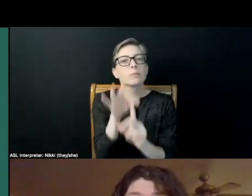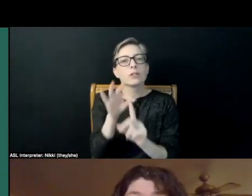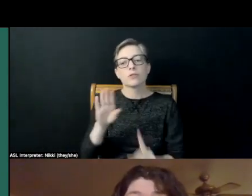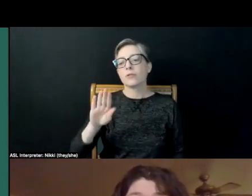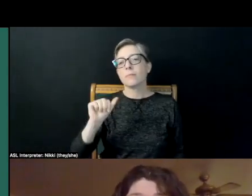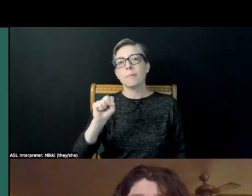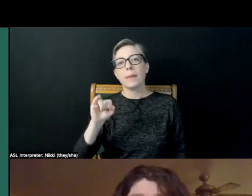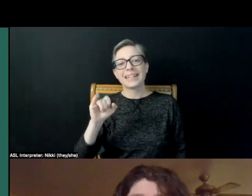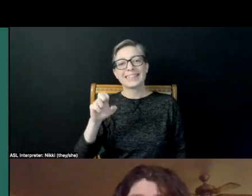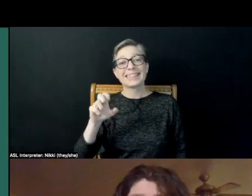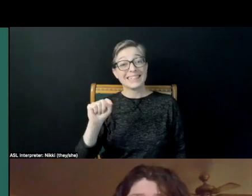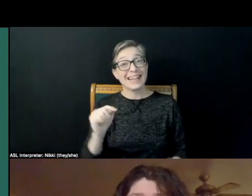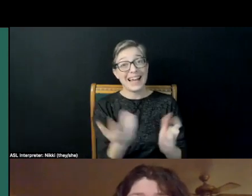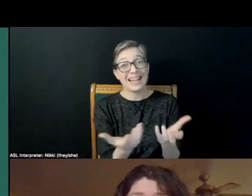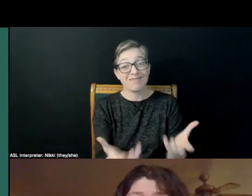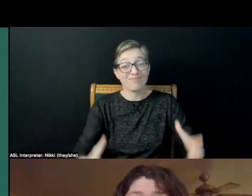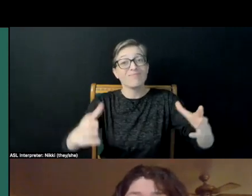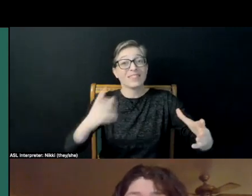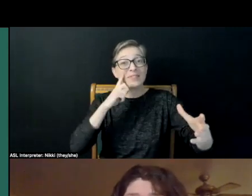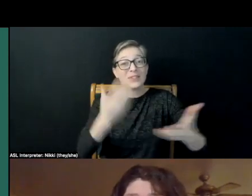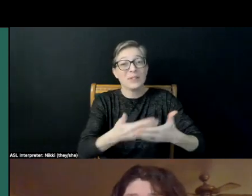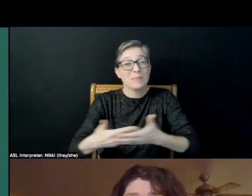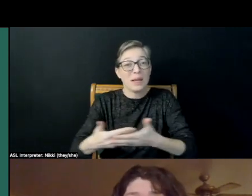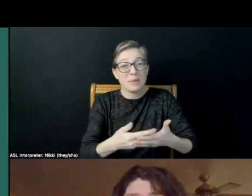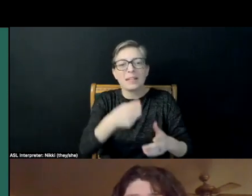You can see in the picture on my slide that I even gave